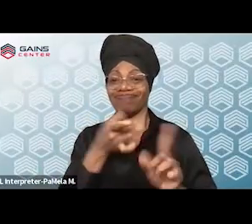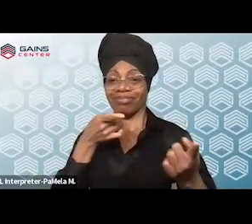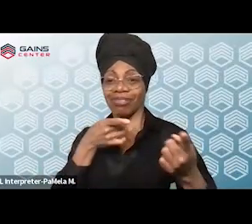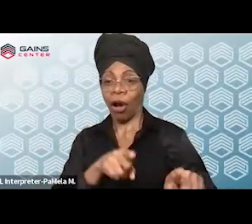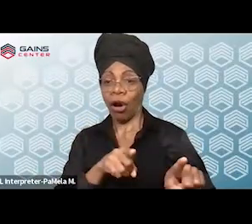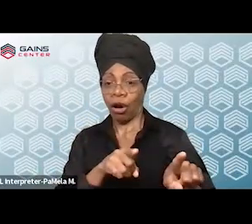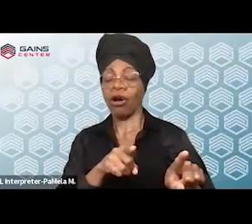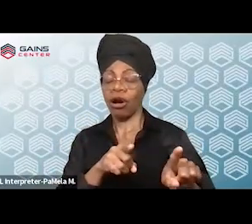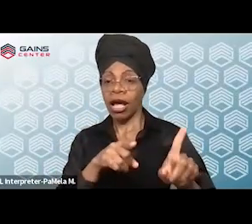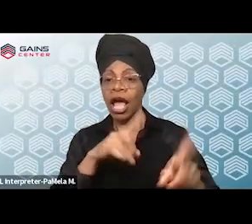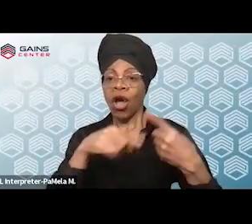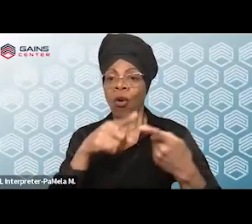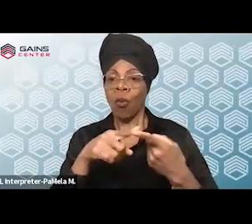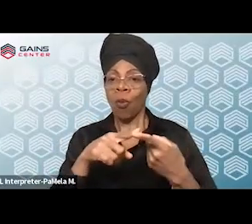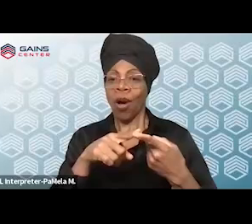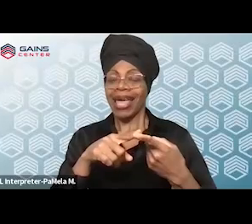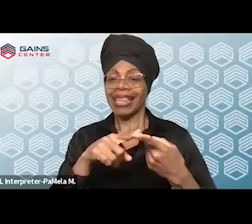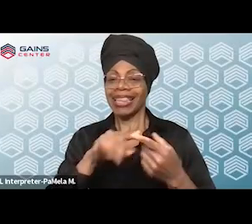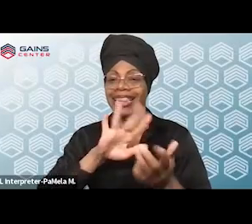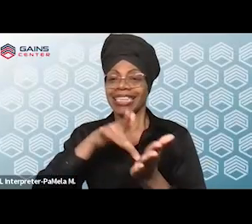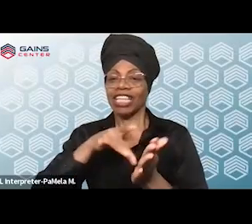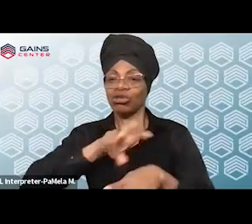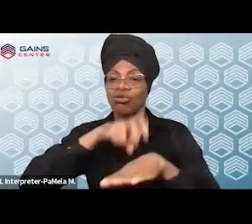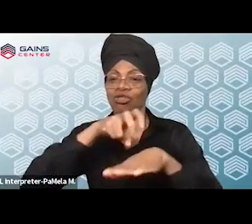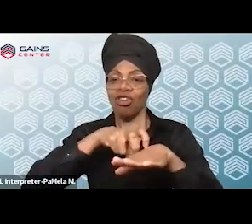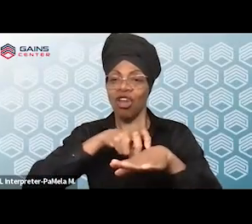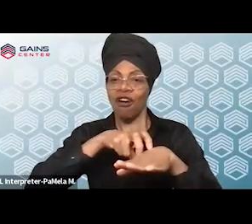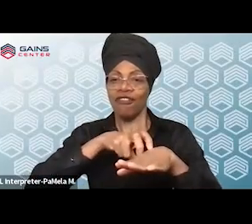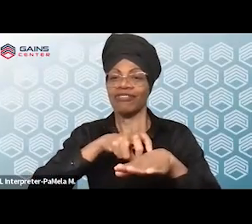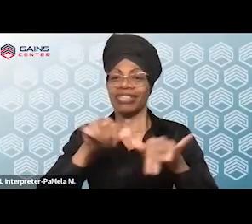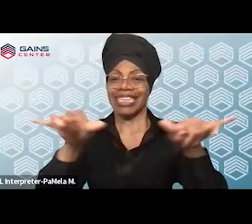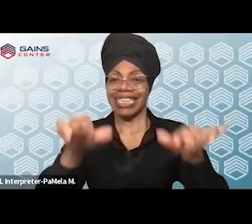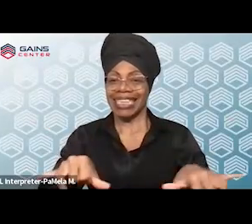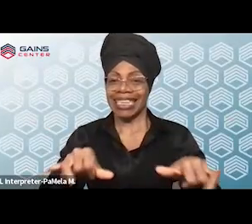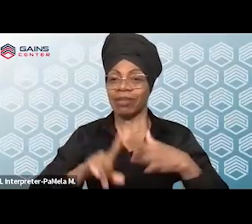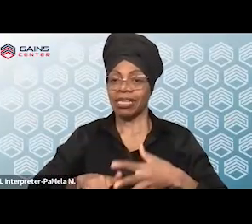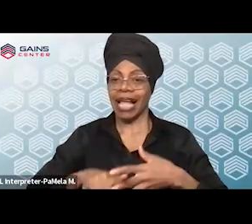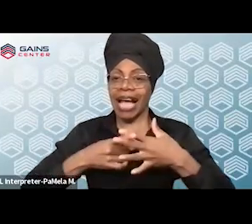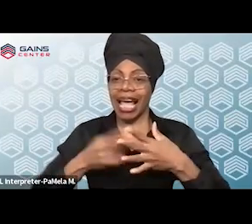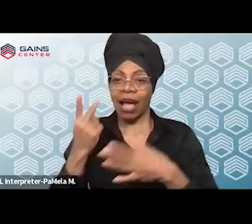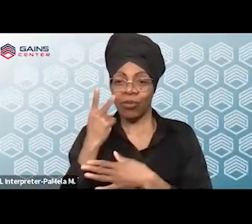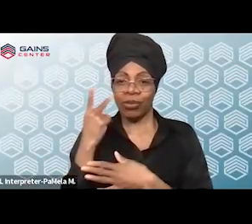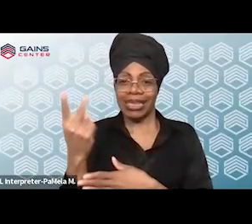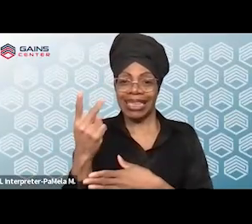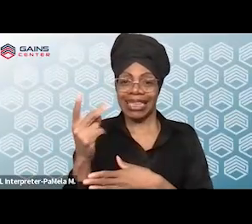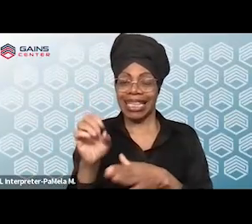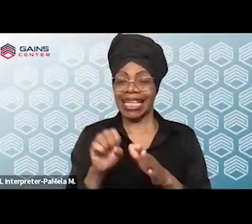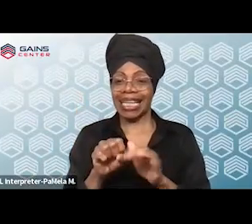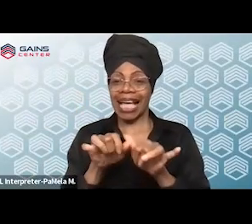when the central nervous system gets activated and we see the symptomology occur right before our eyes,